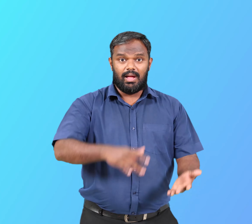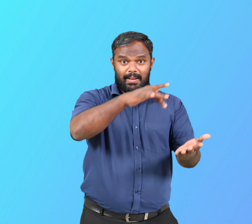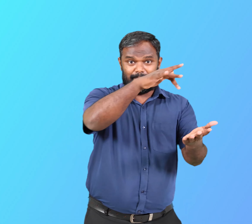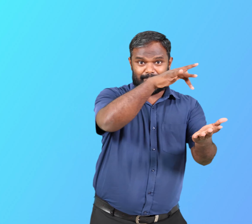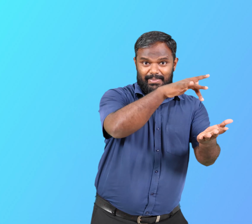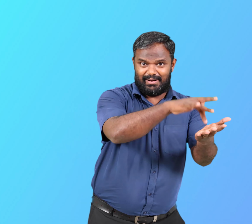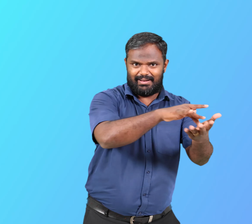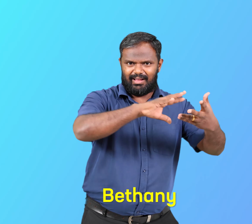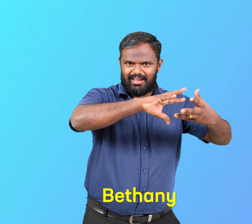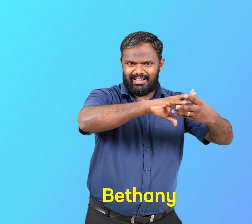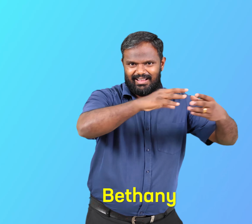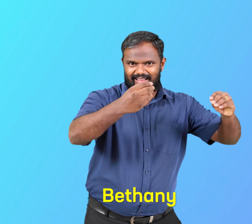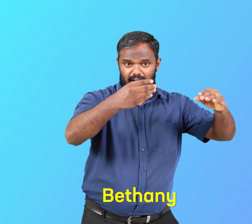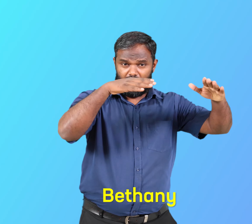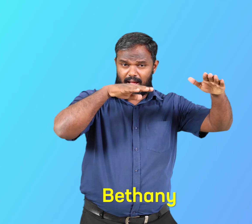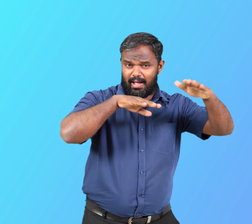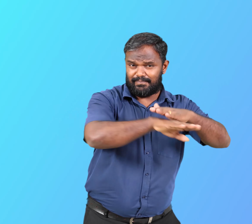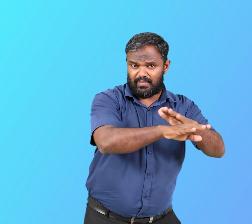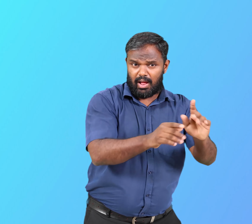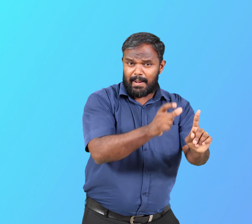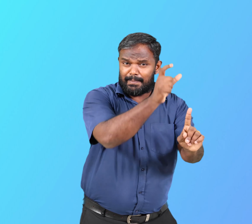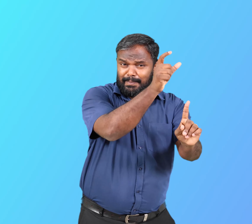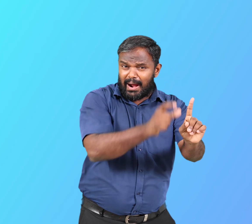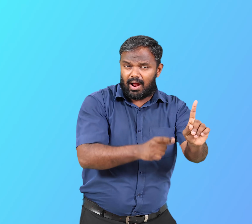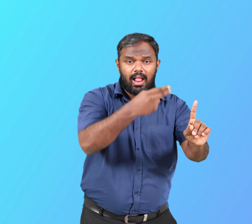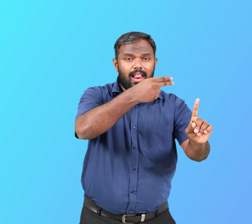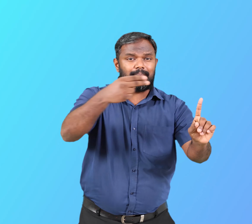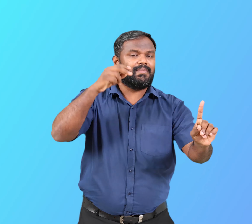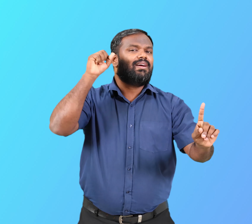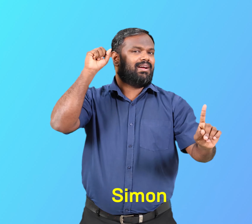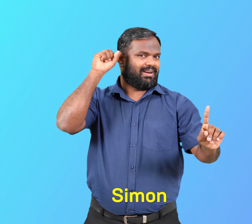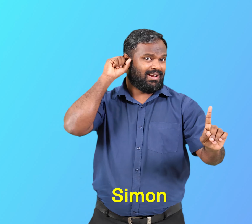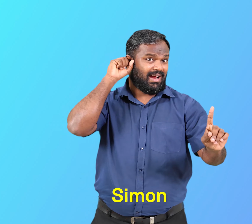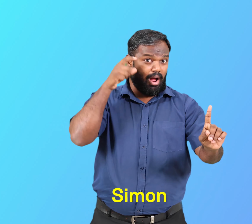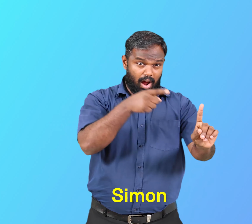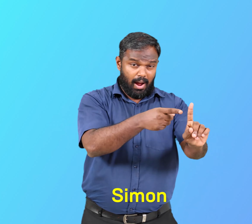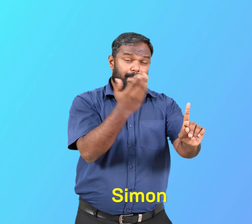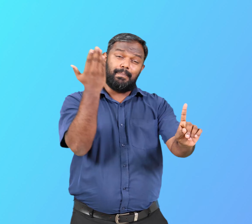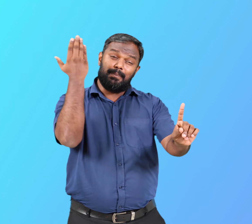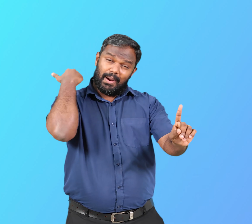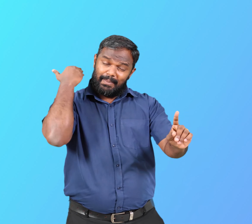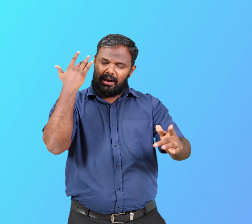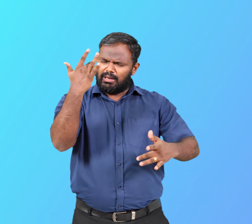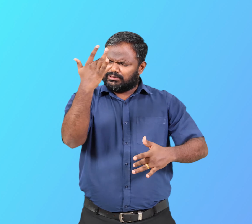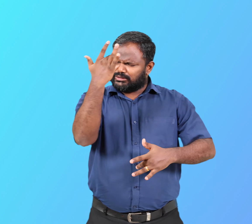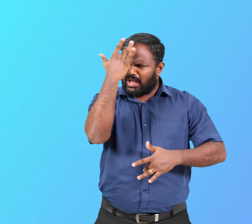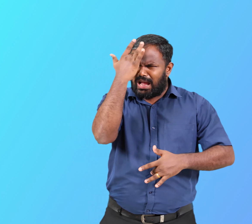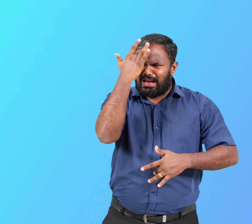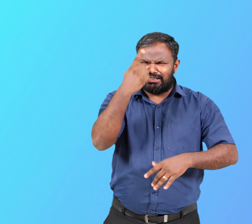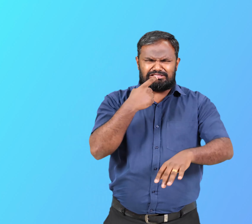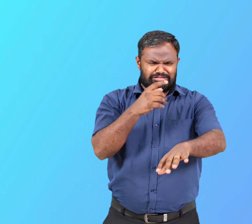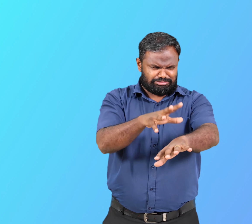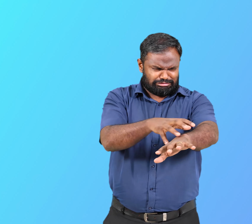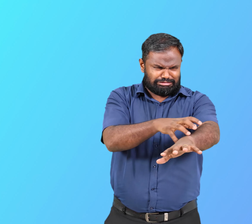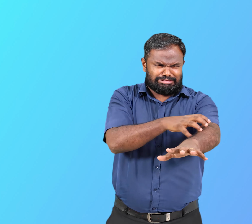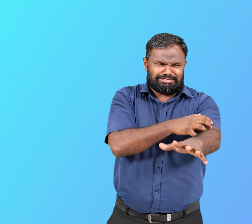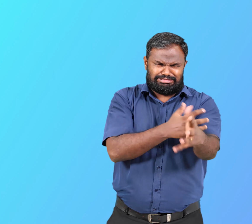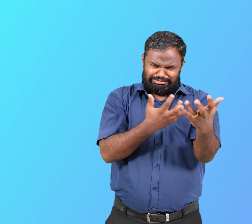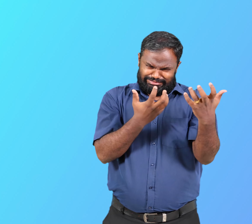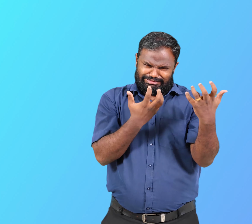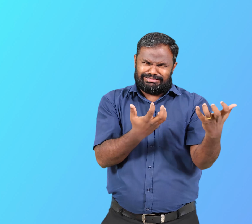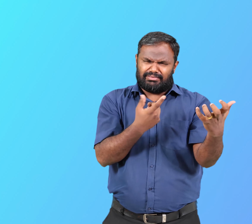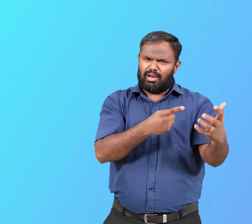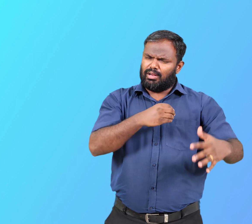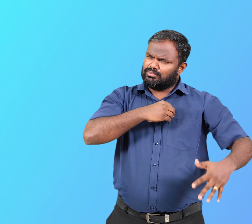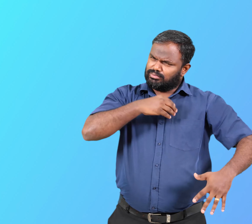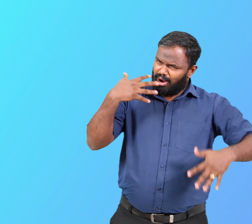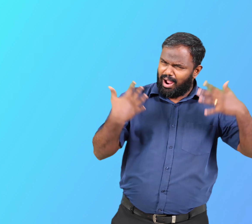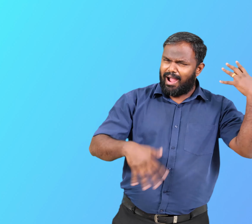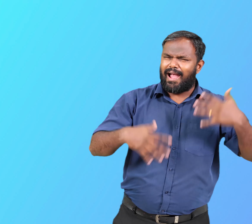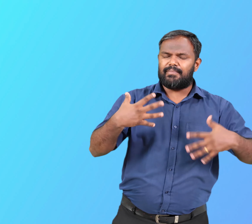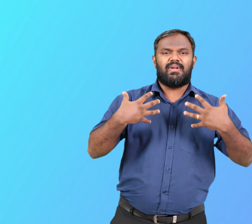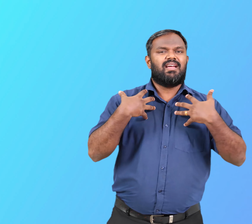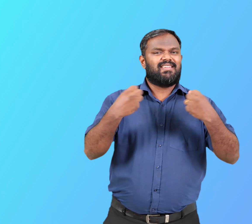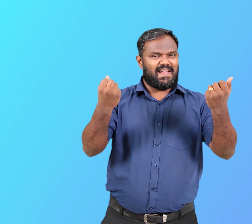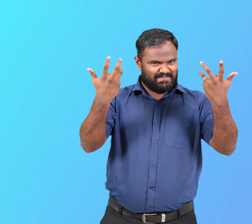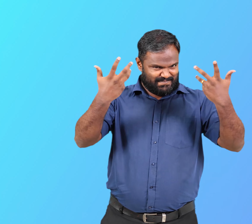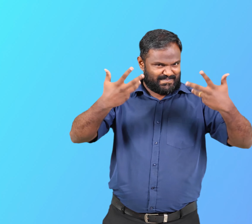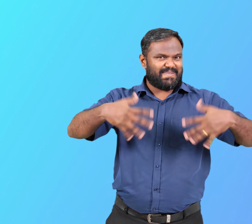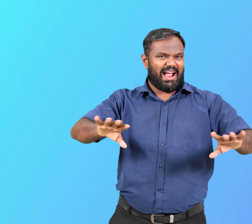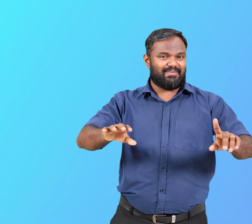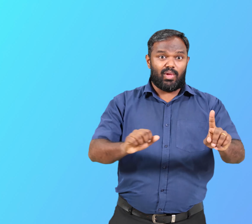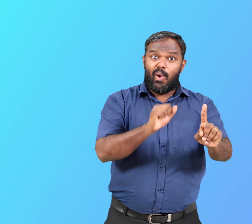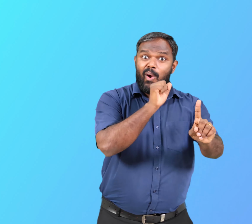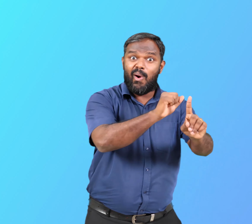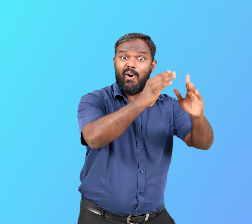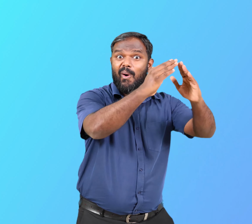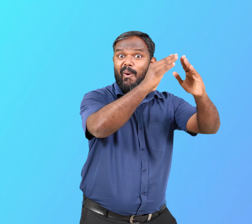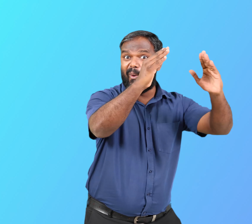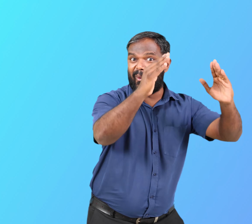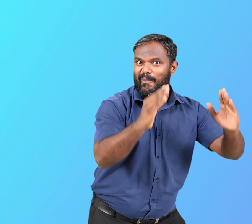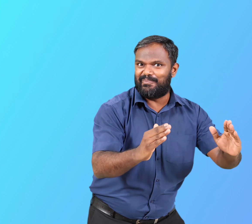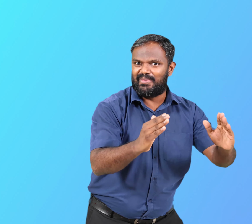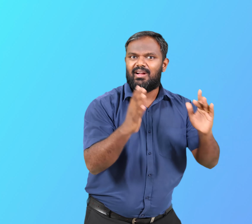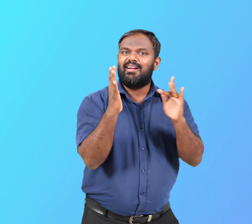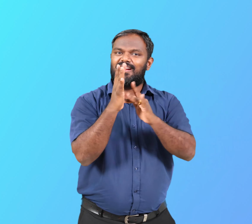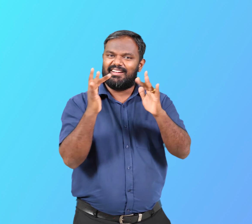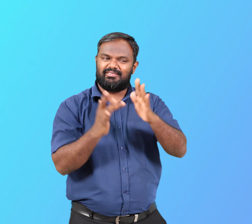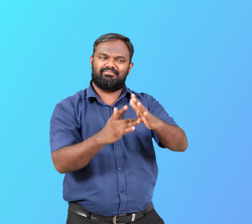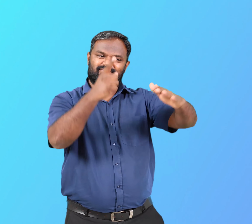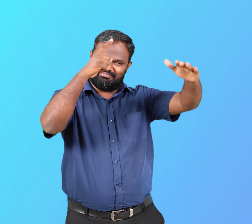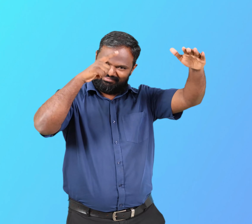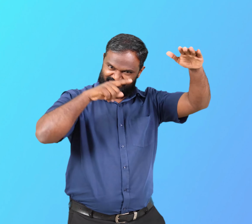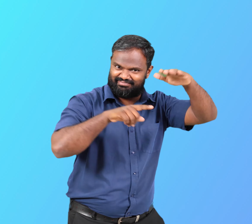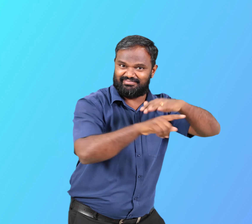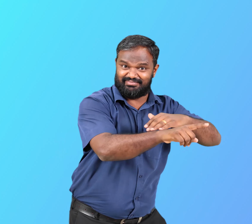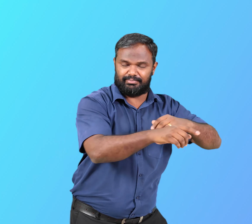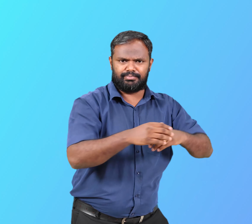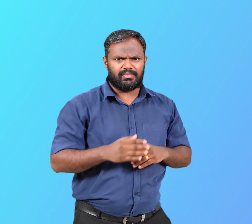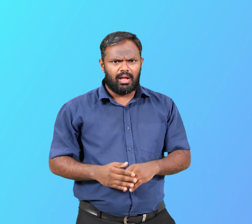Jesus was in Bethany at the house of Simon, a man who had suffered from a dreaded skin disease.